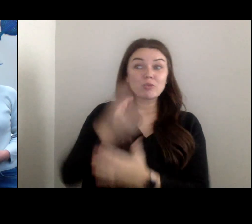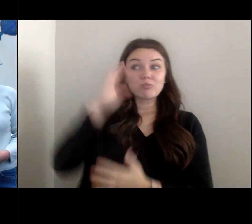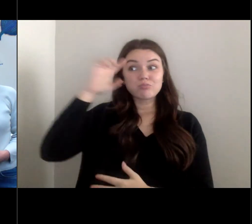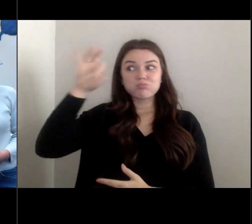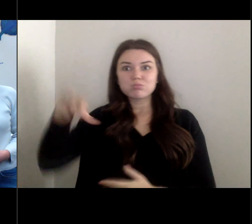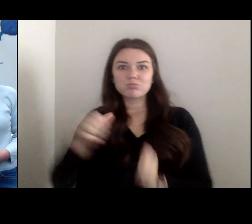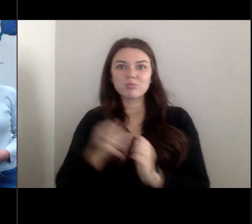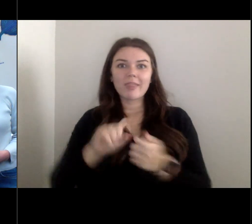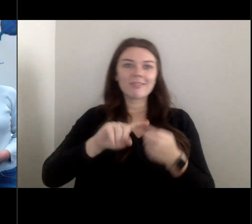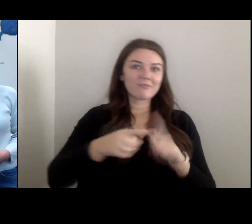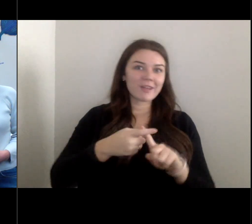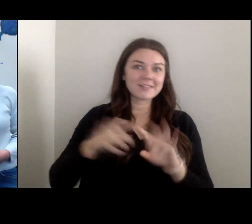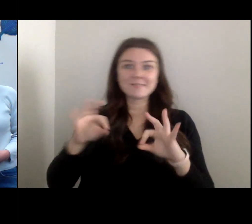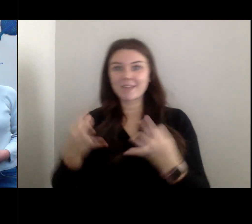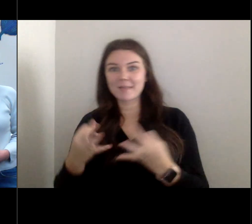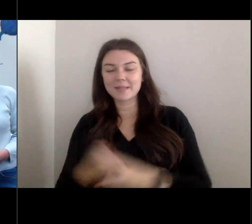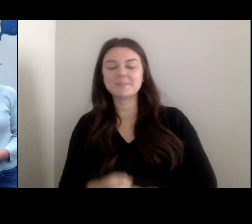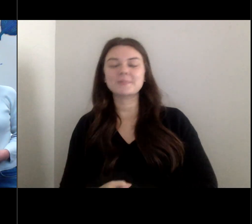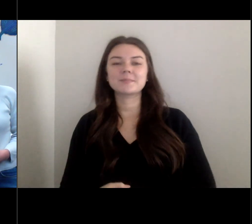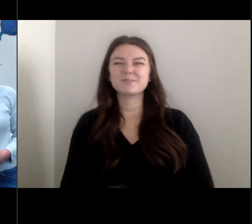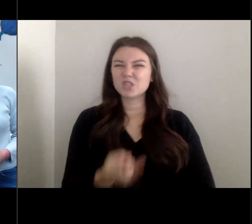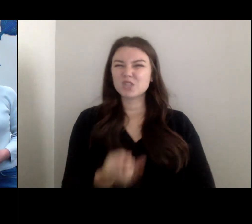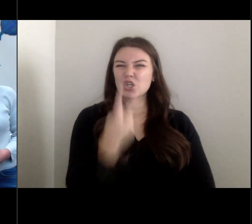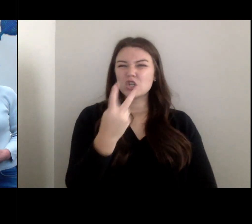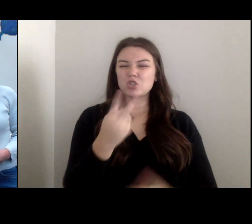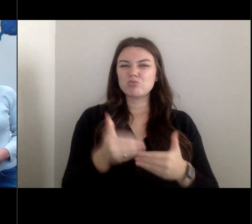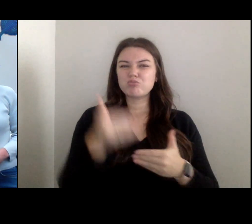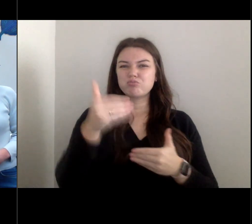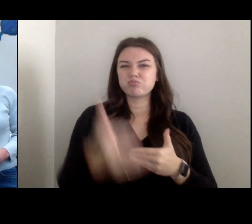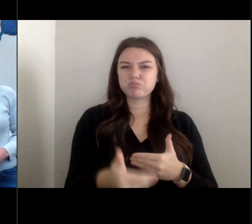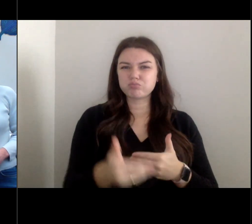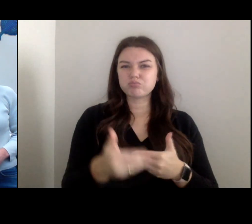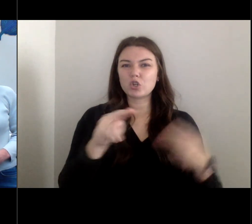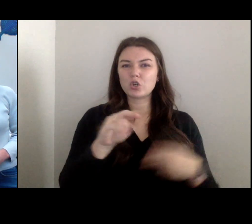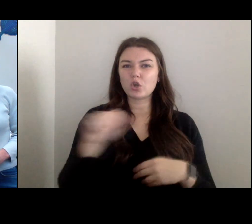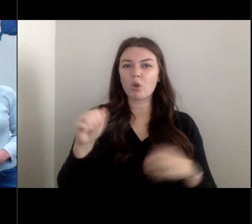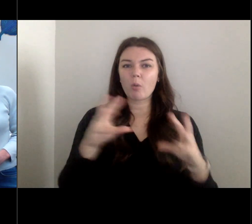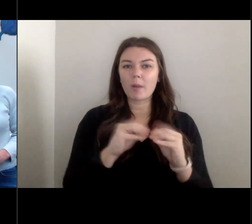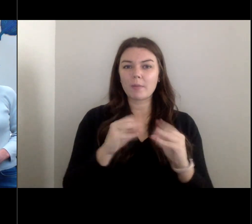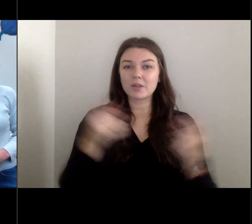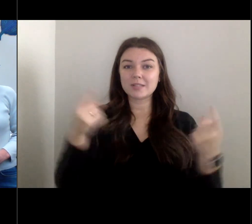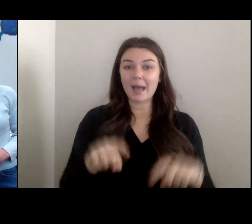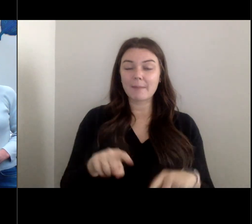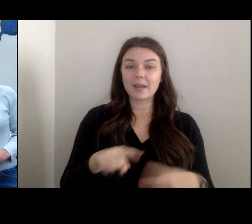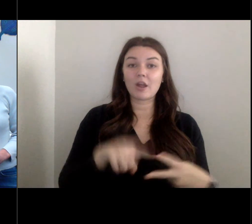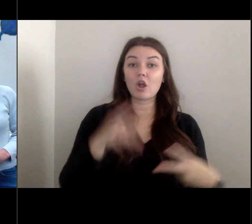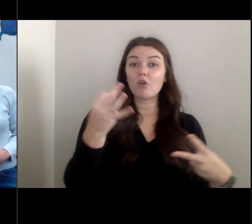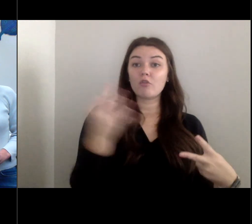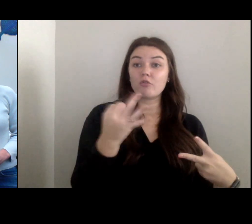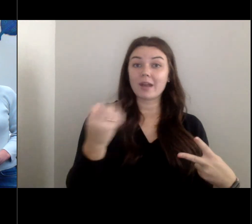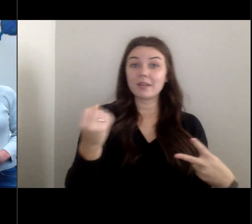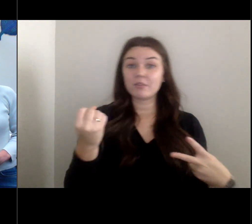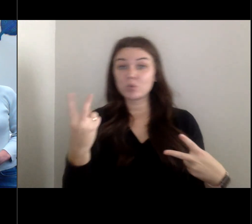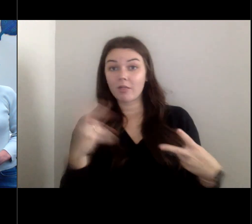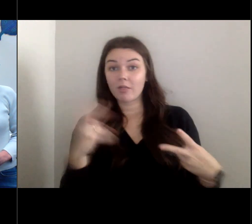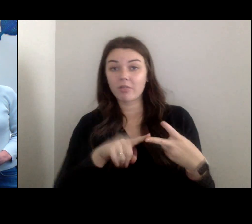that we have two upcoming NOAA Live webinars on Friday, November the 12th and Saturday, November the 13th. So that's next Friday and Saturday.